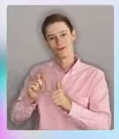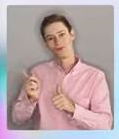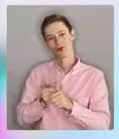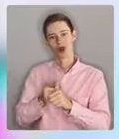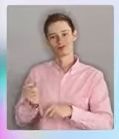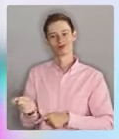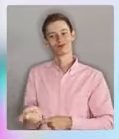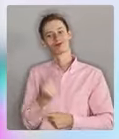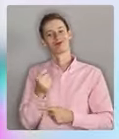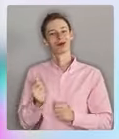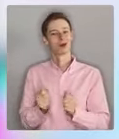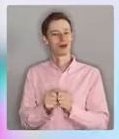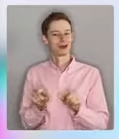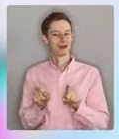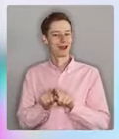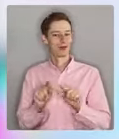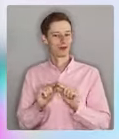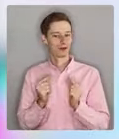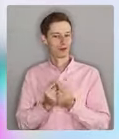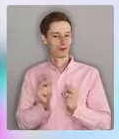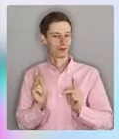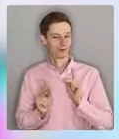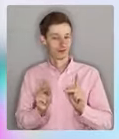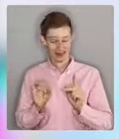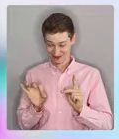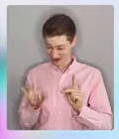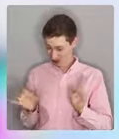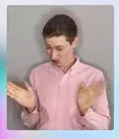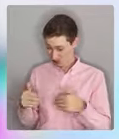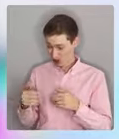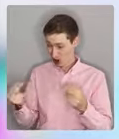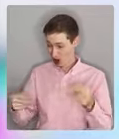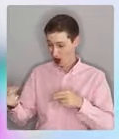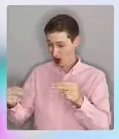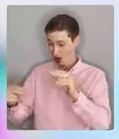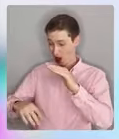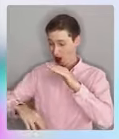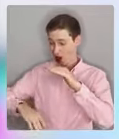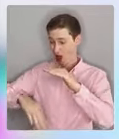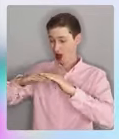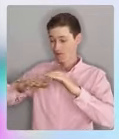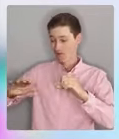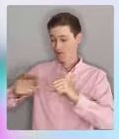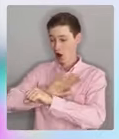with the group of people that you wanna play with. If a room is full, we create a new room and new people join that room